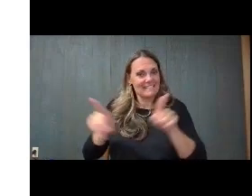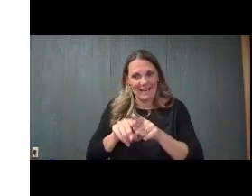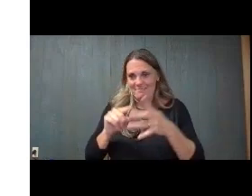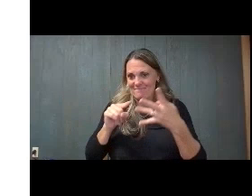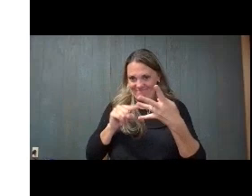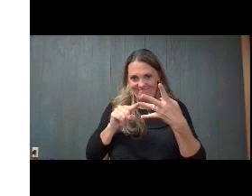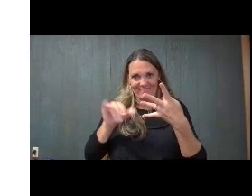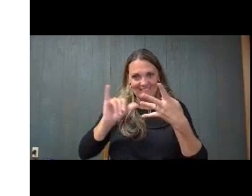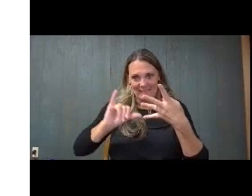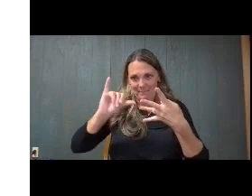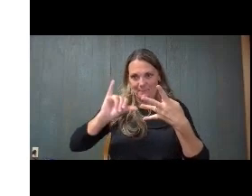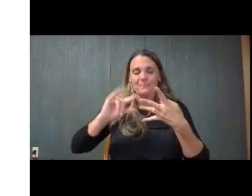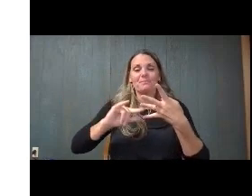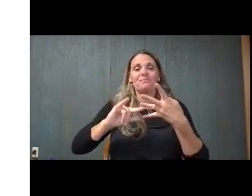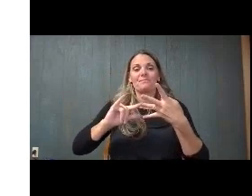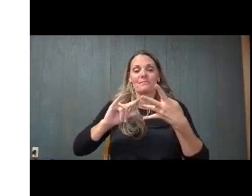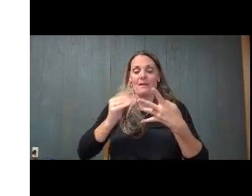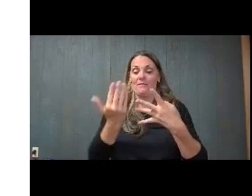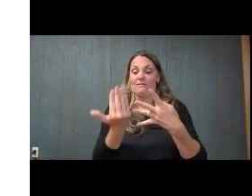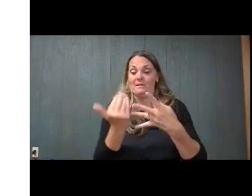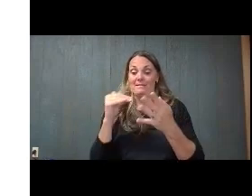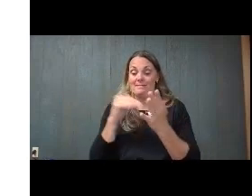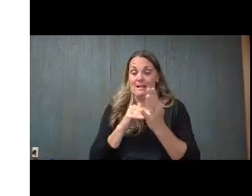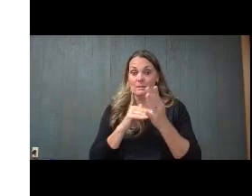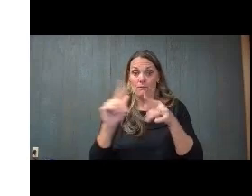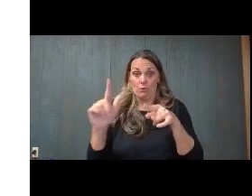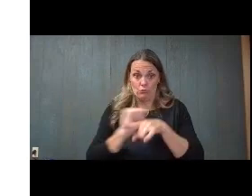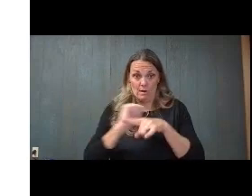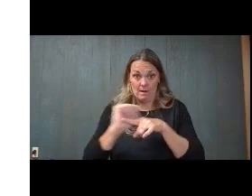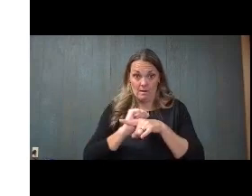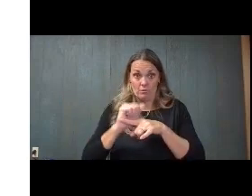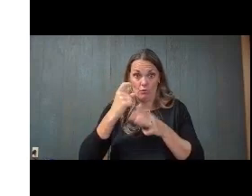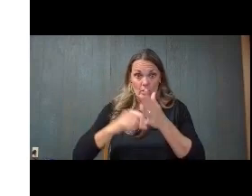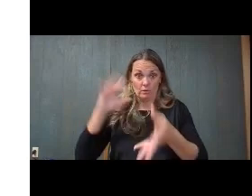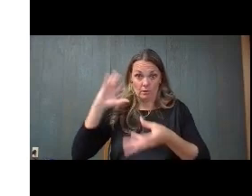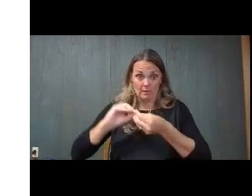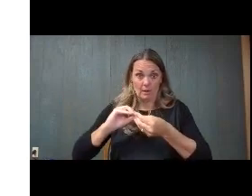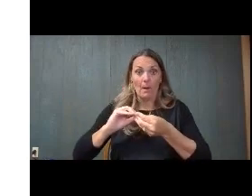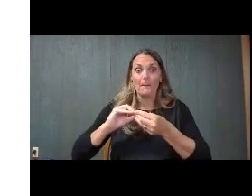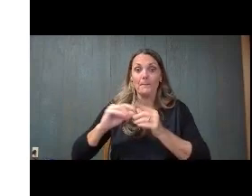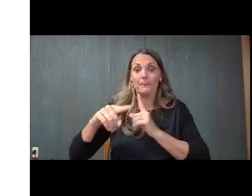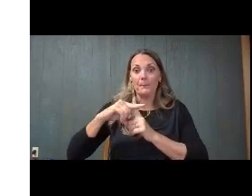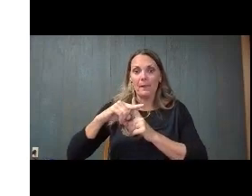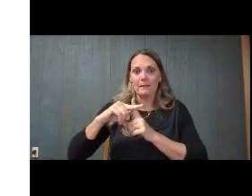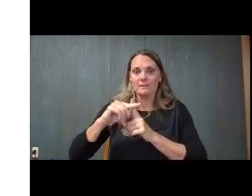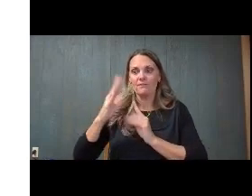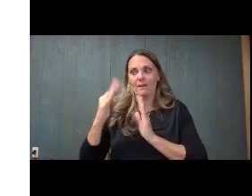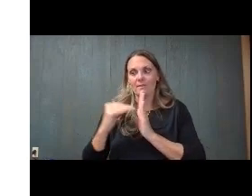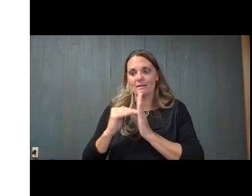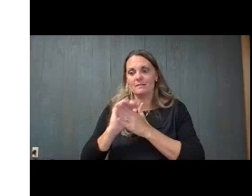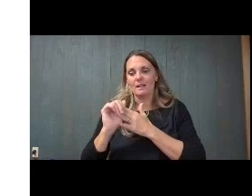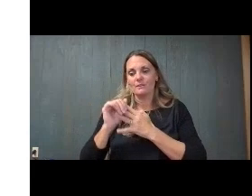We have the existing 15,000 and training cost, plus an additional 5000 for the final new hire